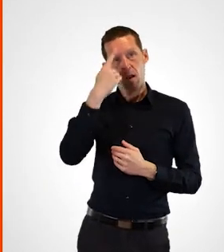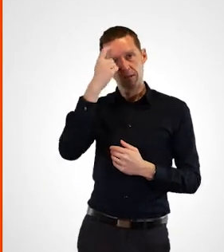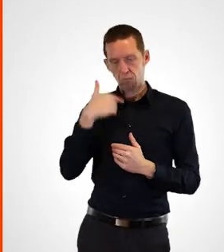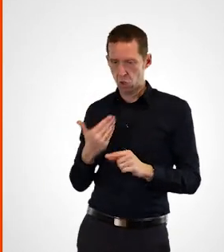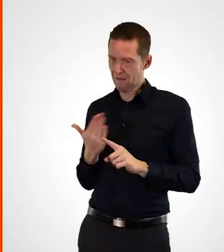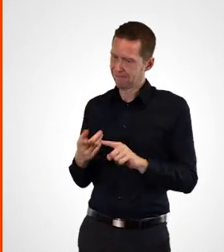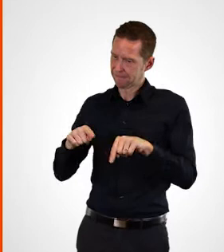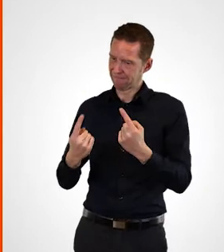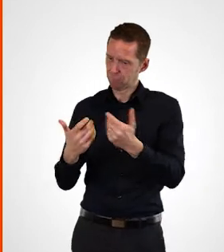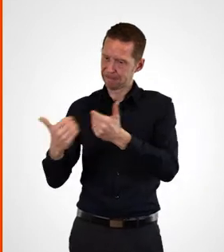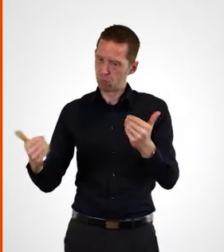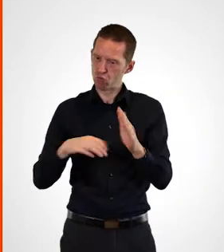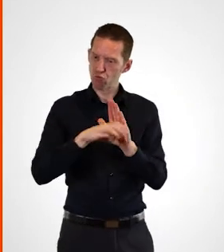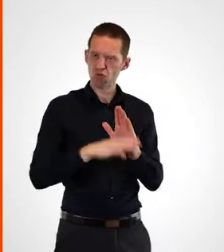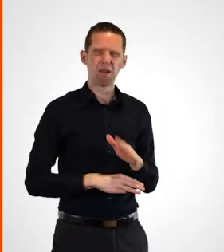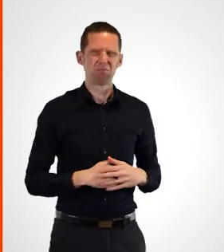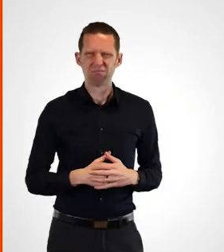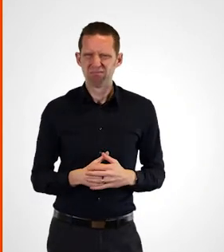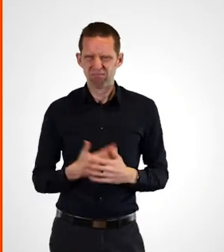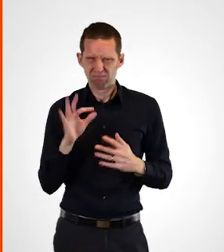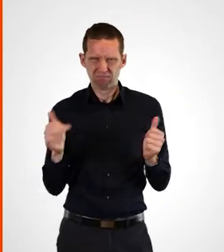a different separate curriculum is really not on.